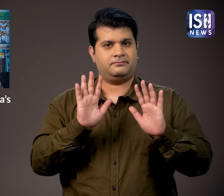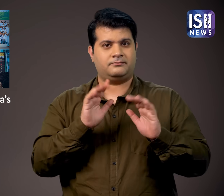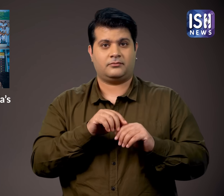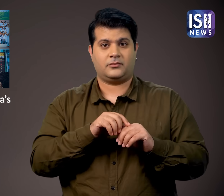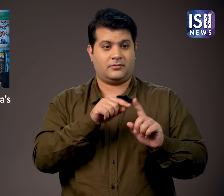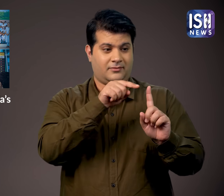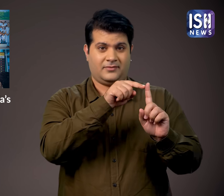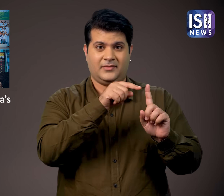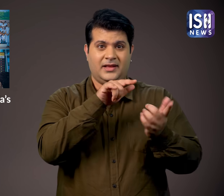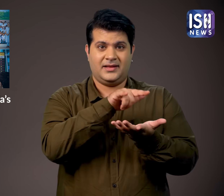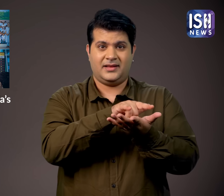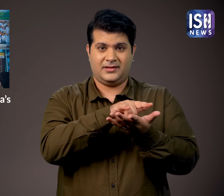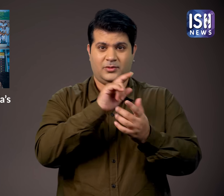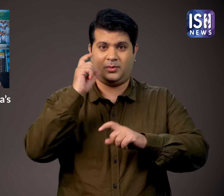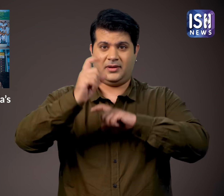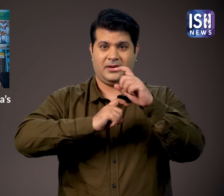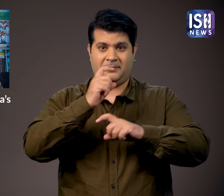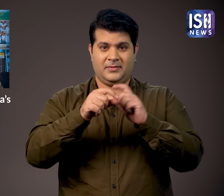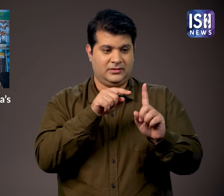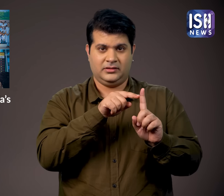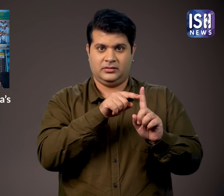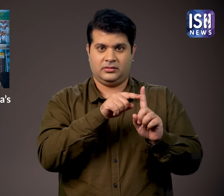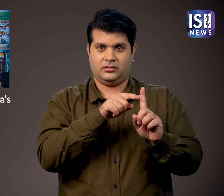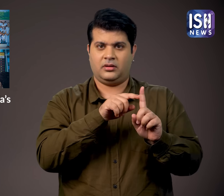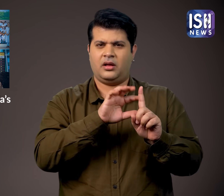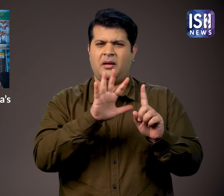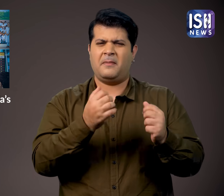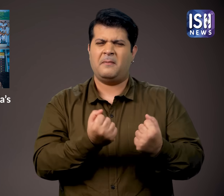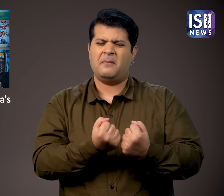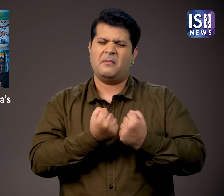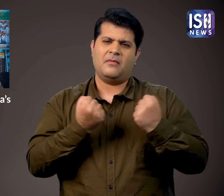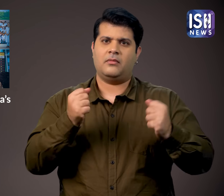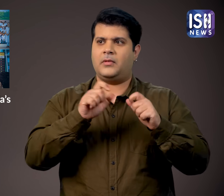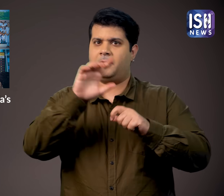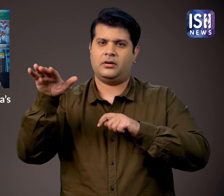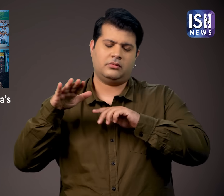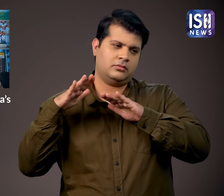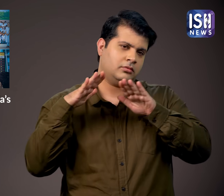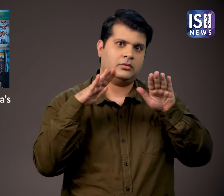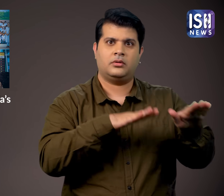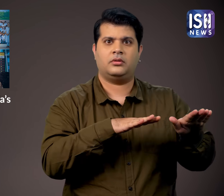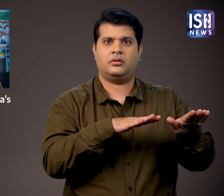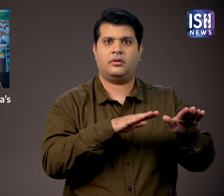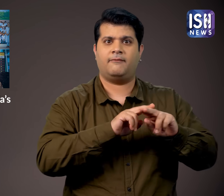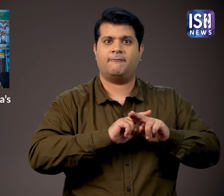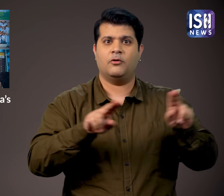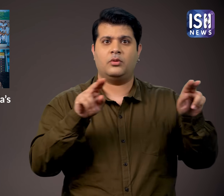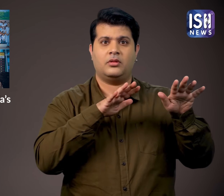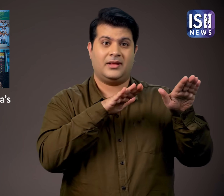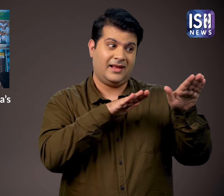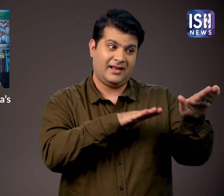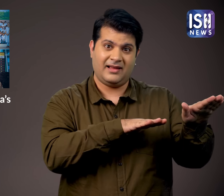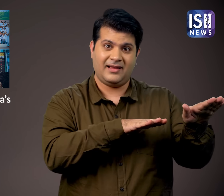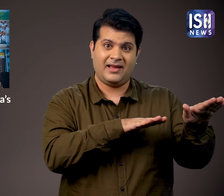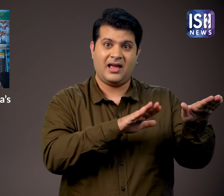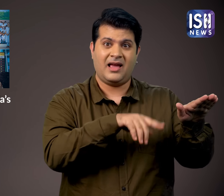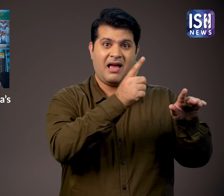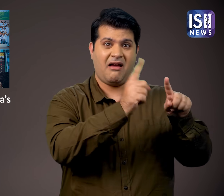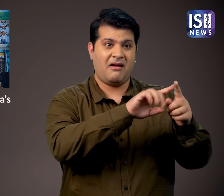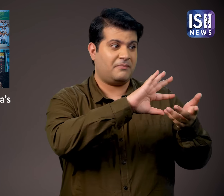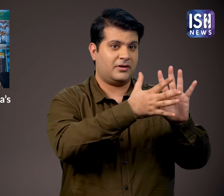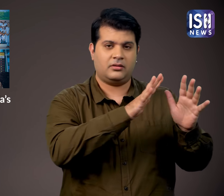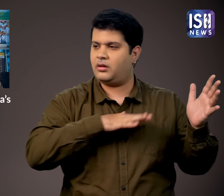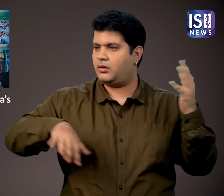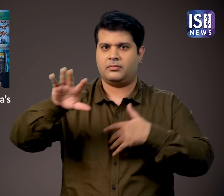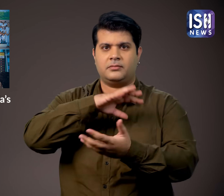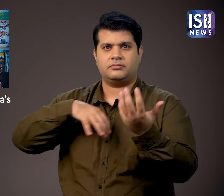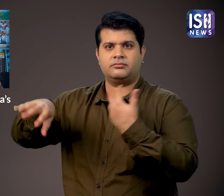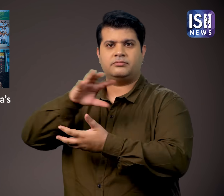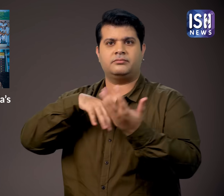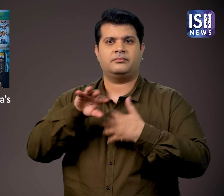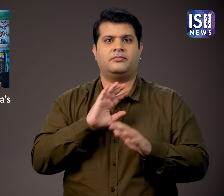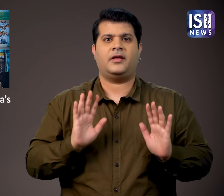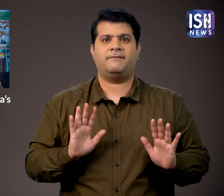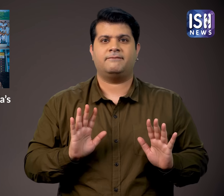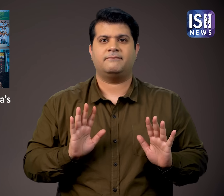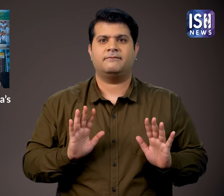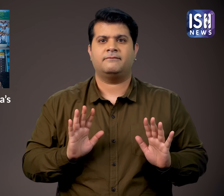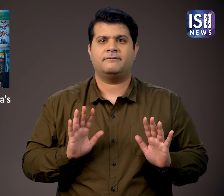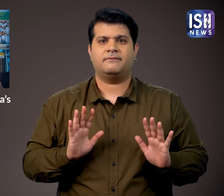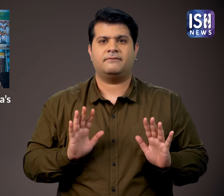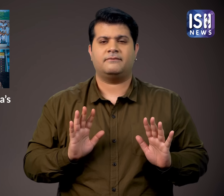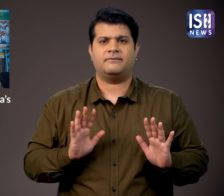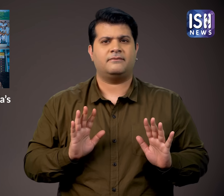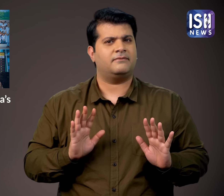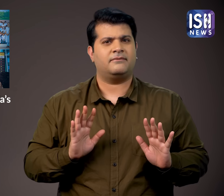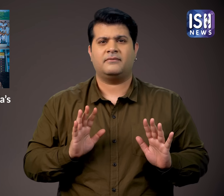Most passengers are completely dependent on IndiGo, so a glitch in the airline led to massive disruption.